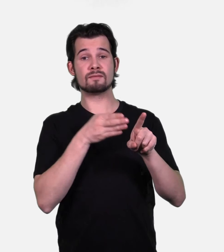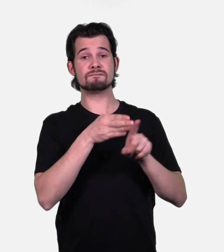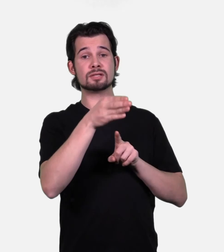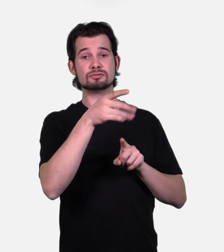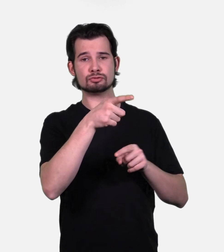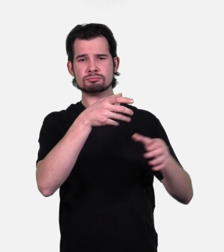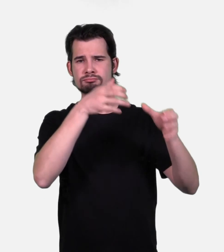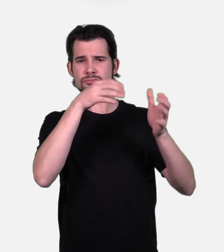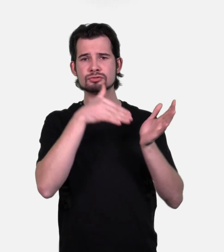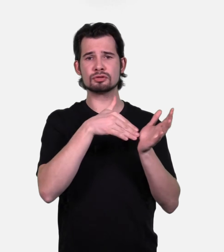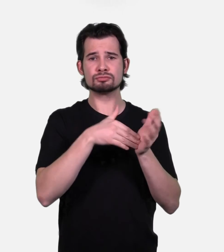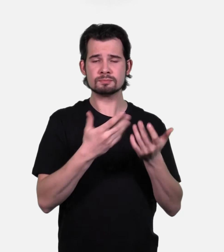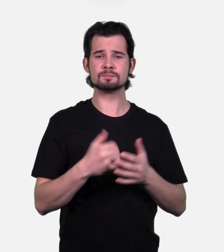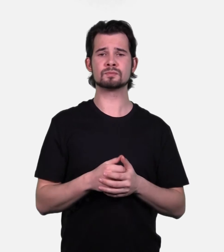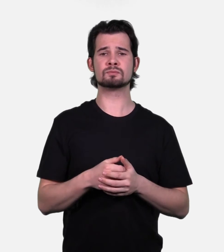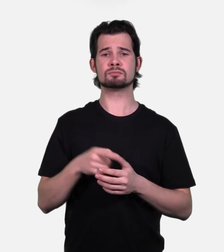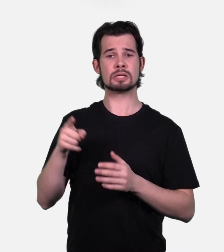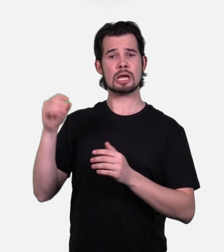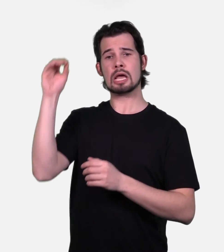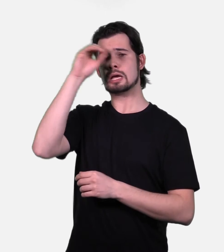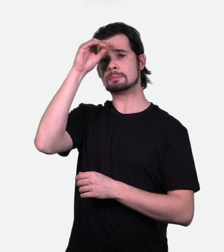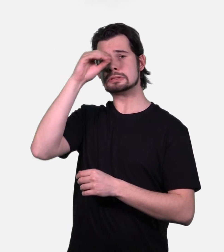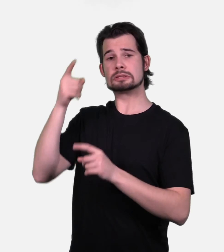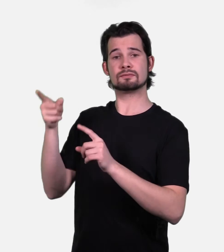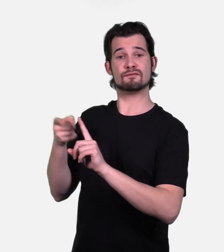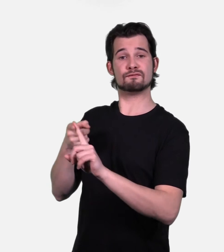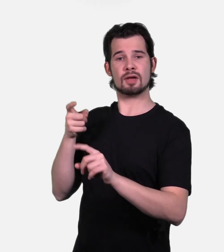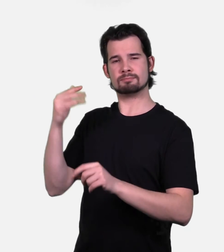or an opinion from an informed expert